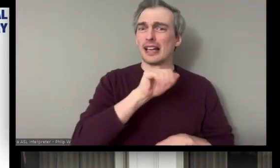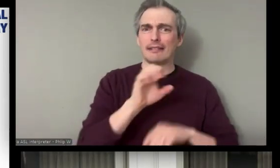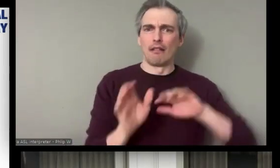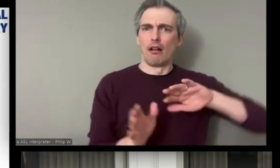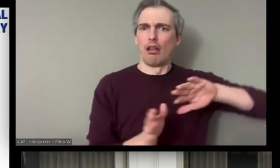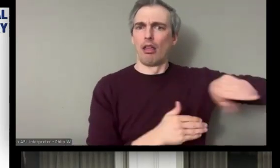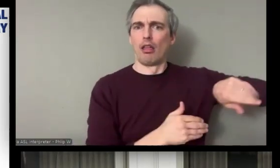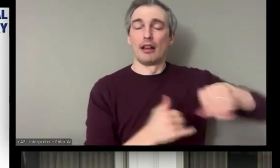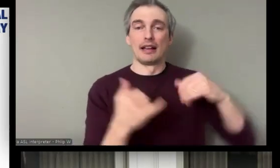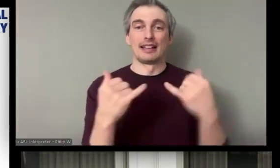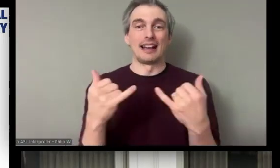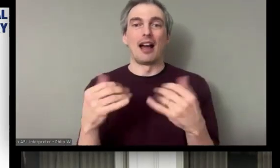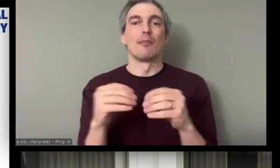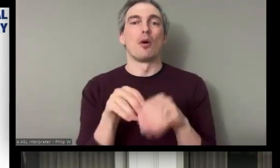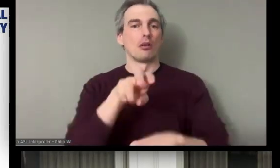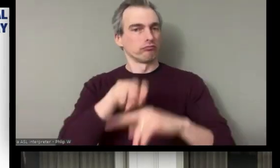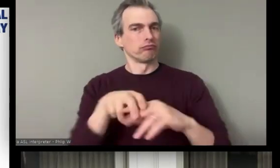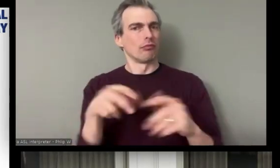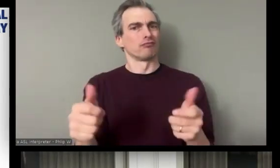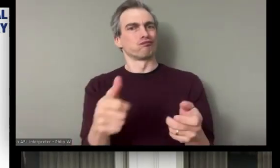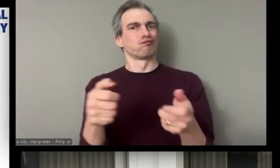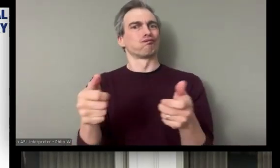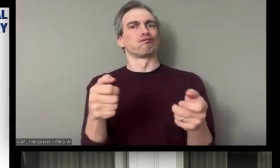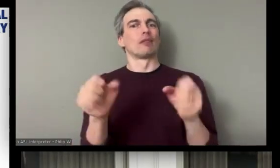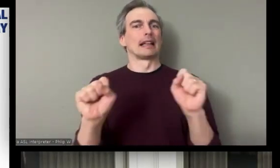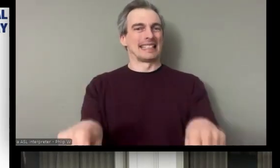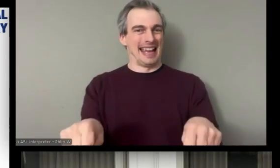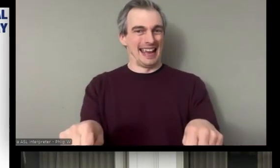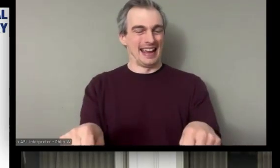Also on the screen, I'm showing the controllers themselves.